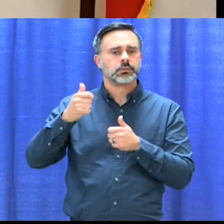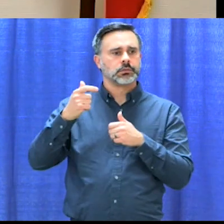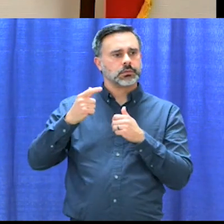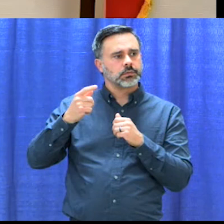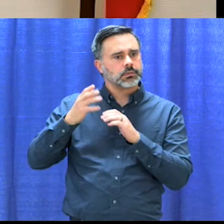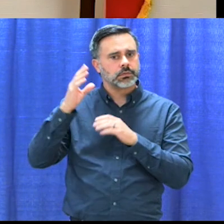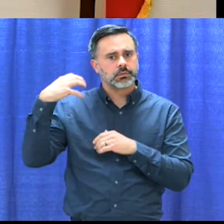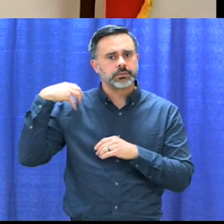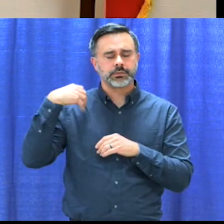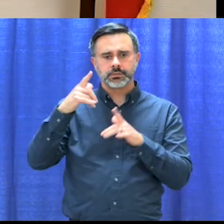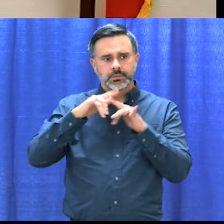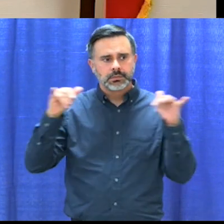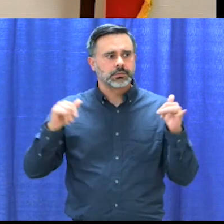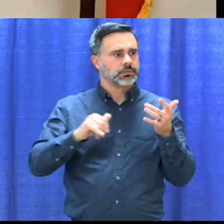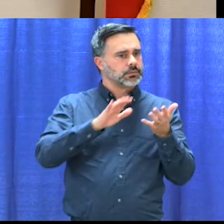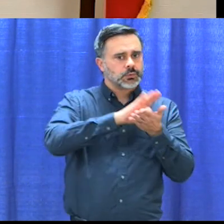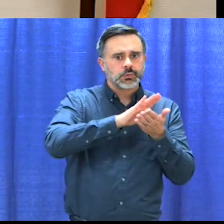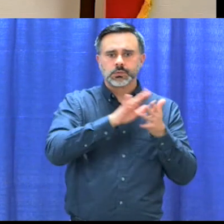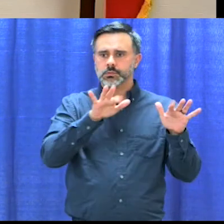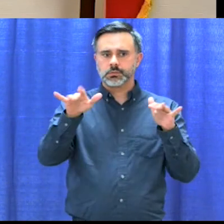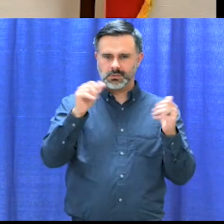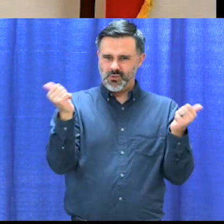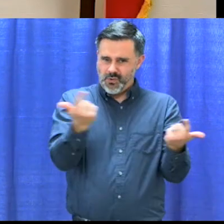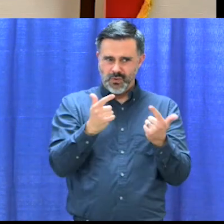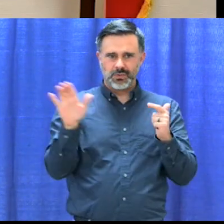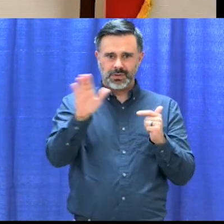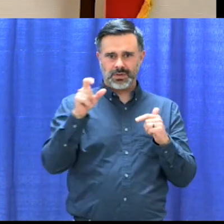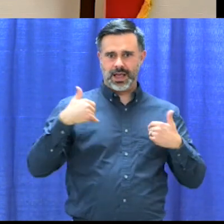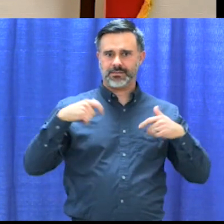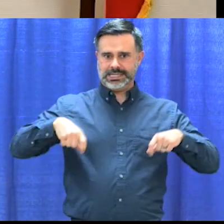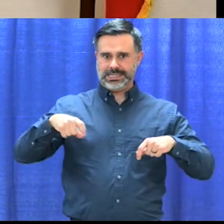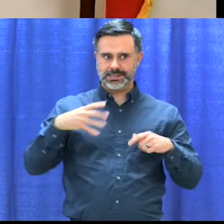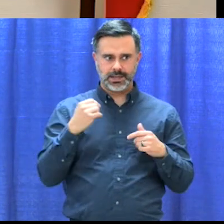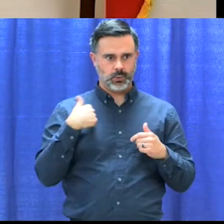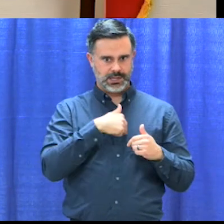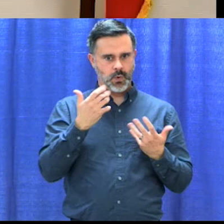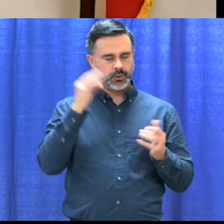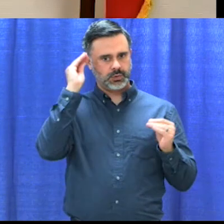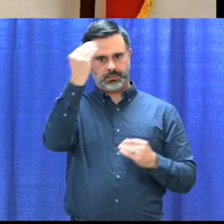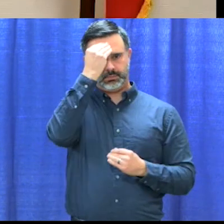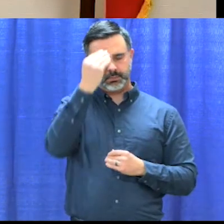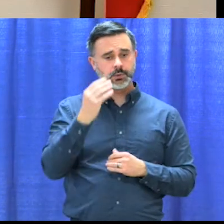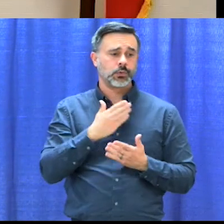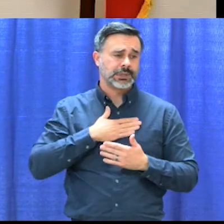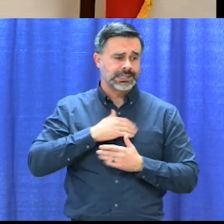and many, many districts like who have similar needs throughout our state. So please continue to work with us and thank you for what you shared today.